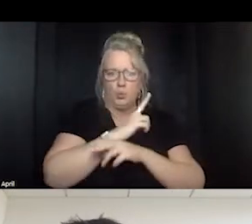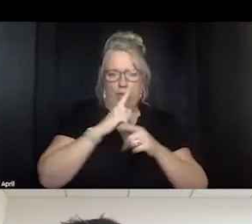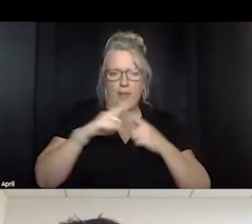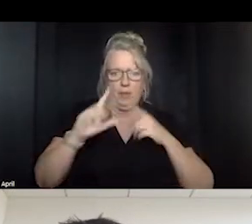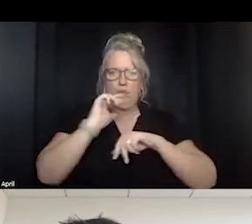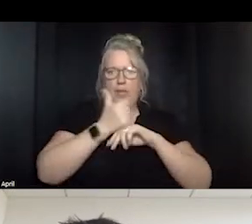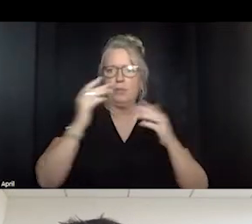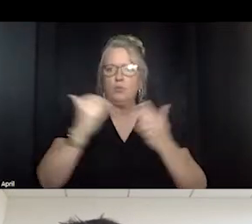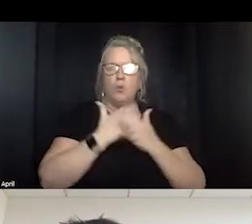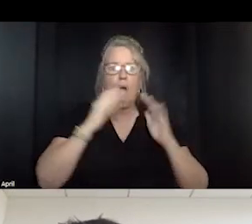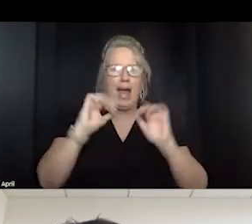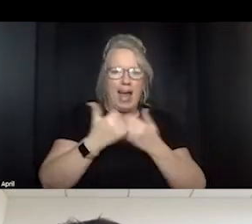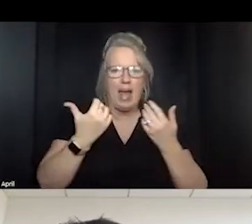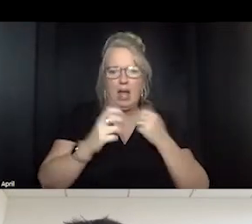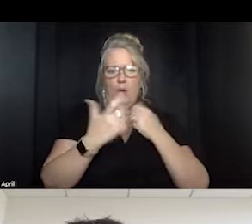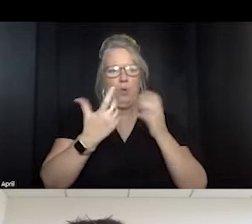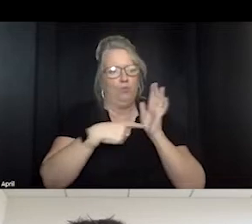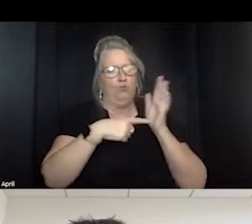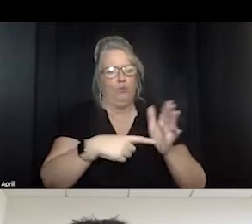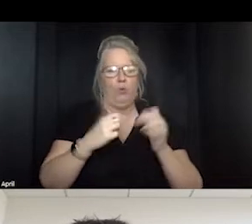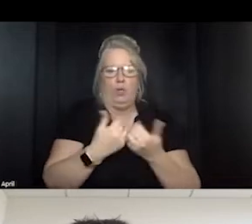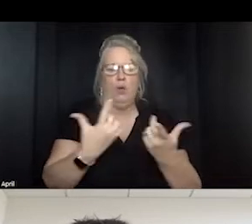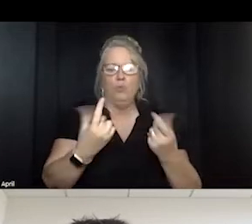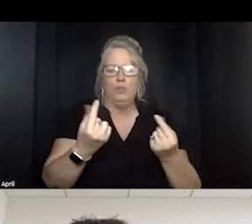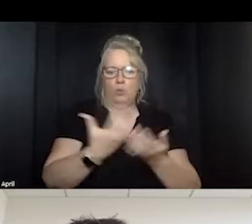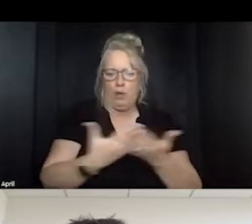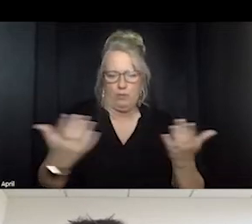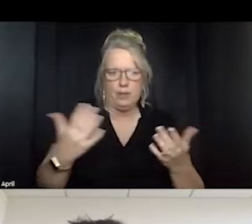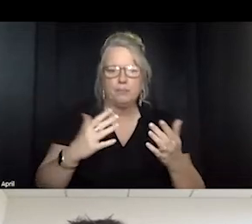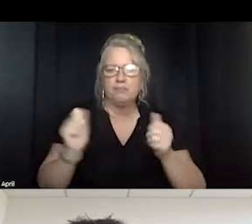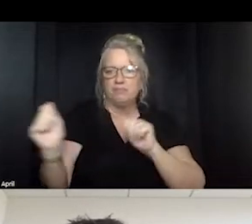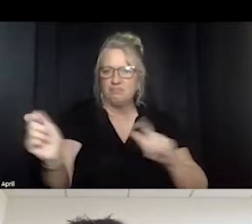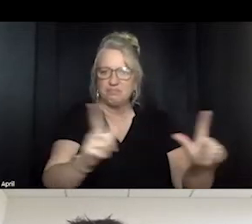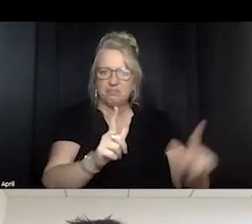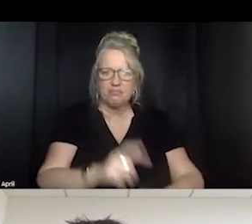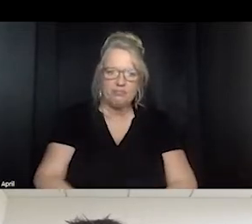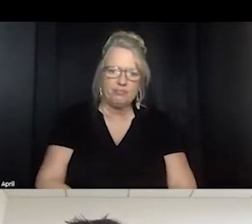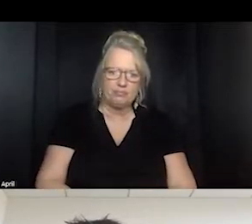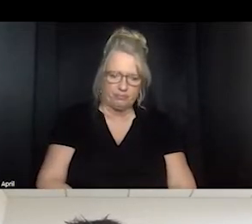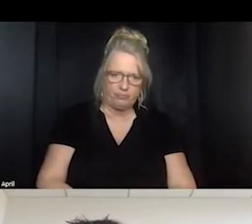WAY TO PACKAGE HOW WE DO EVERYTHING. AND GO TO THE NEXT ONE. AND SO WE KIND OF STARTED